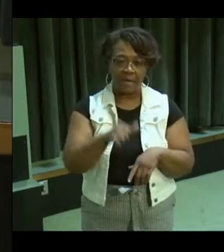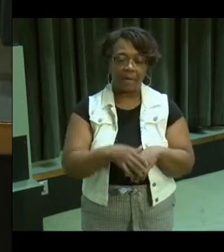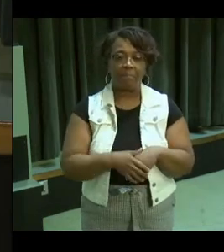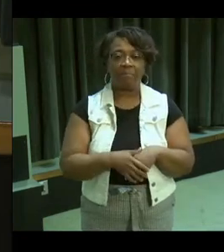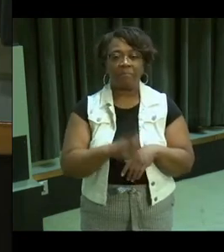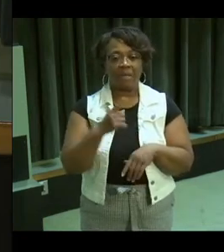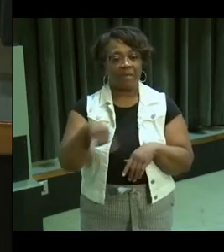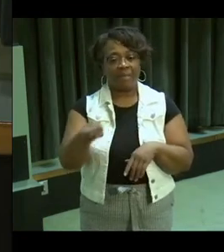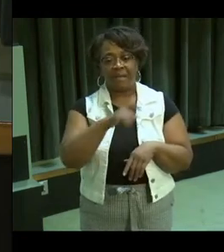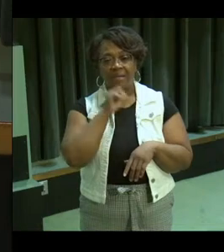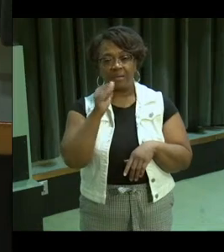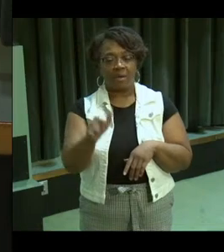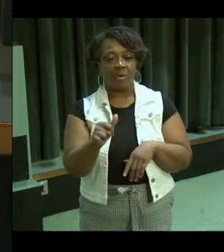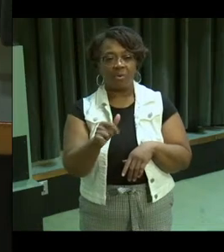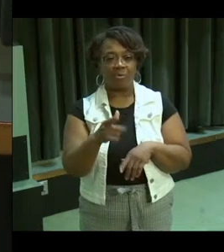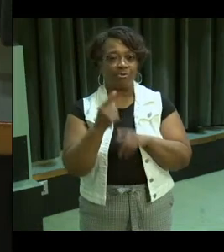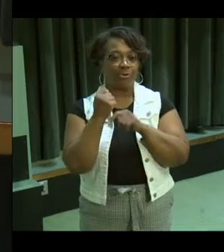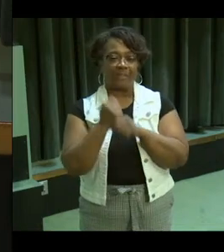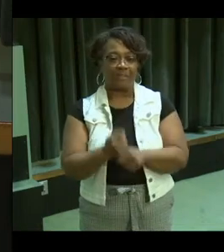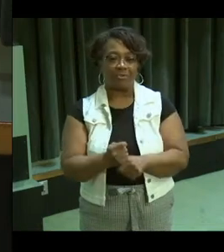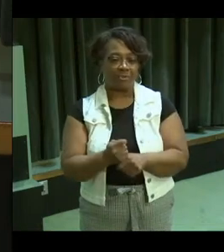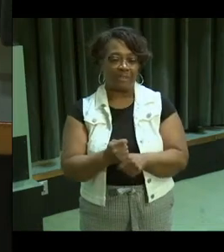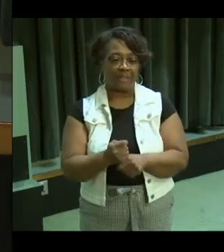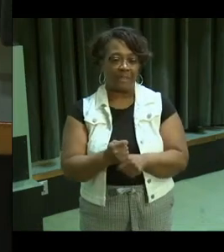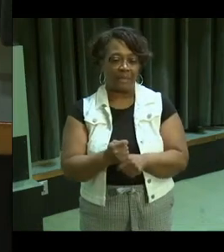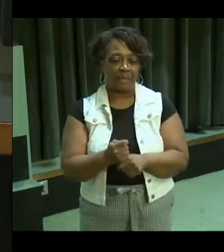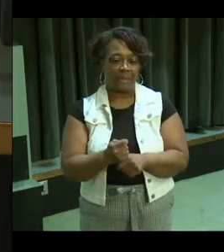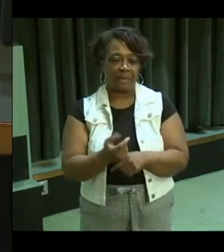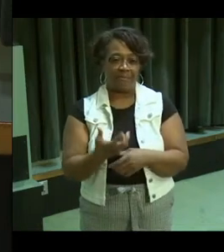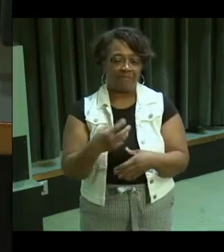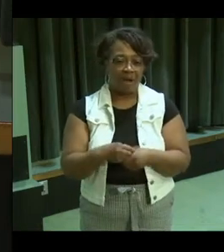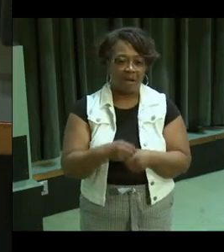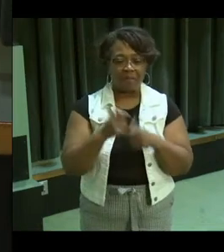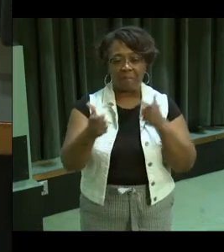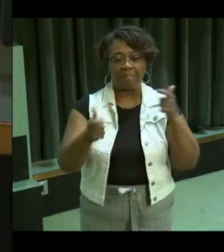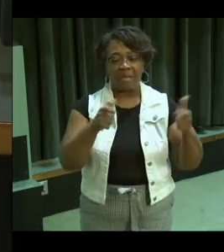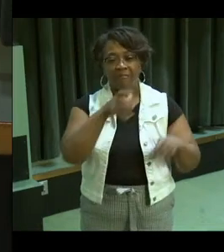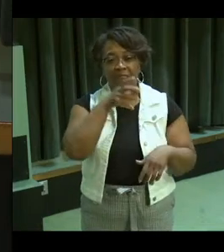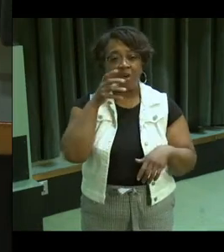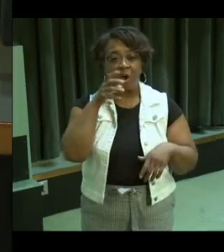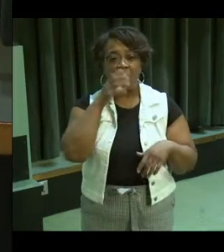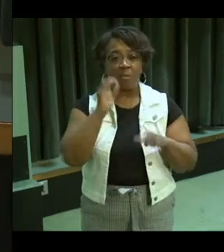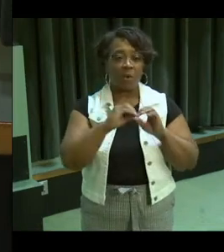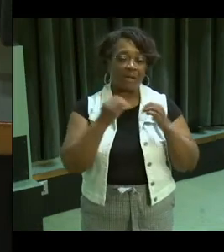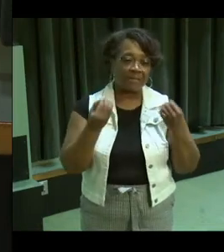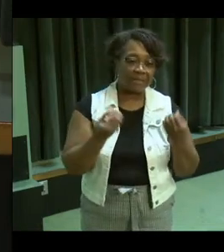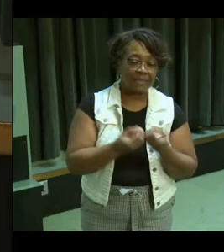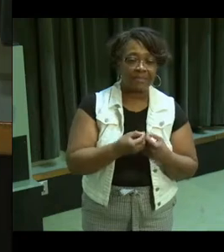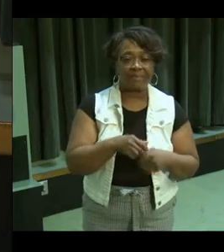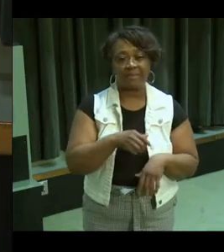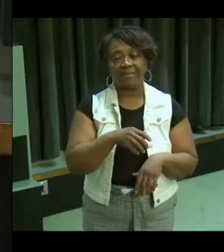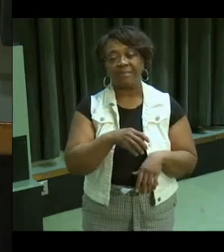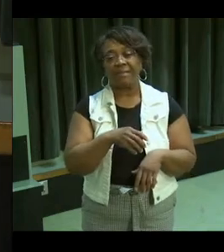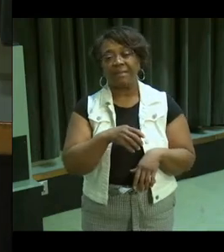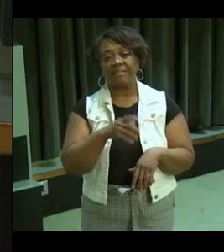traditionally belong to, like,